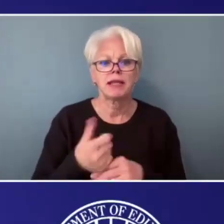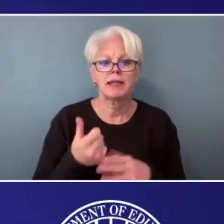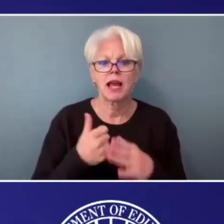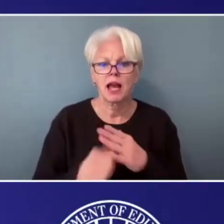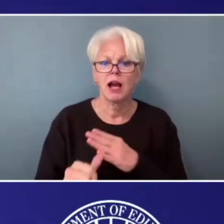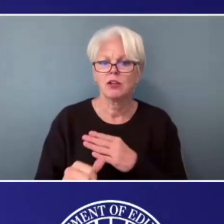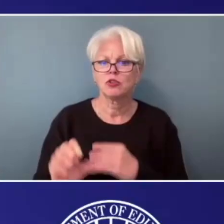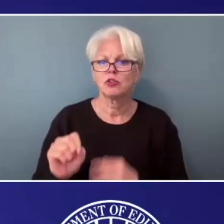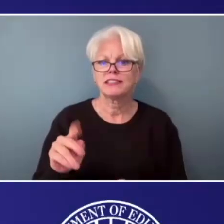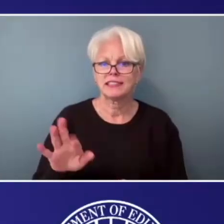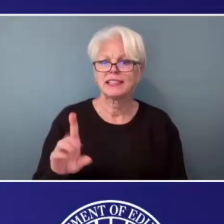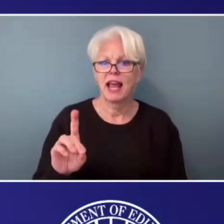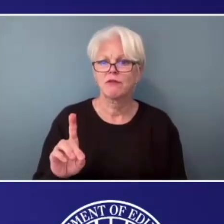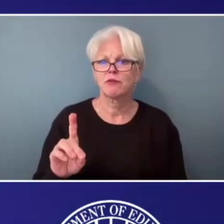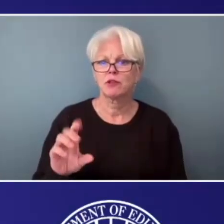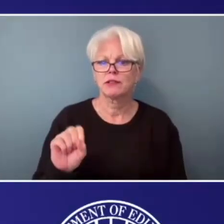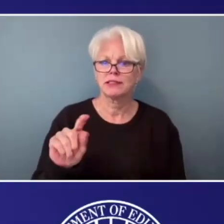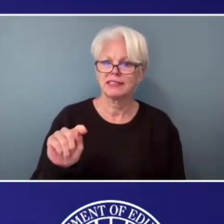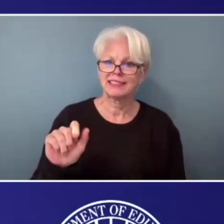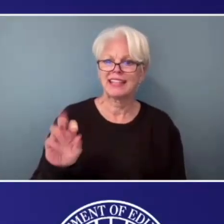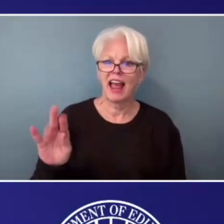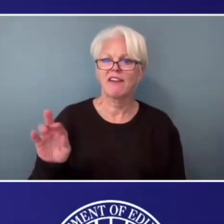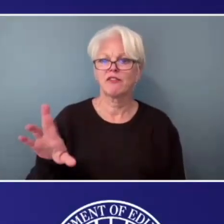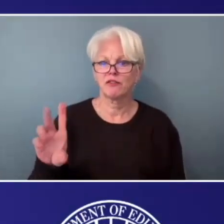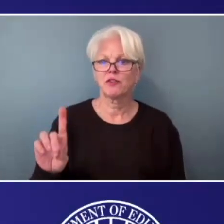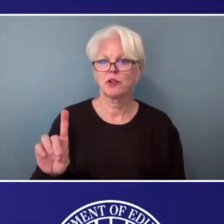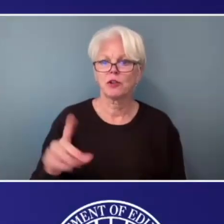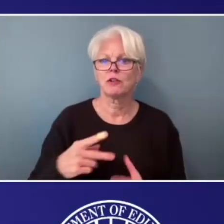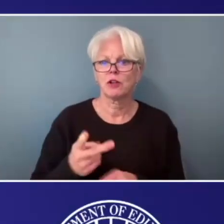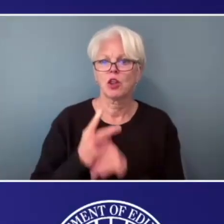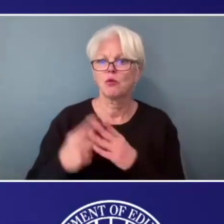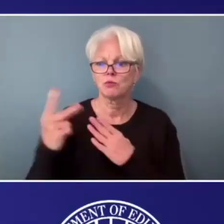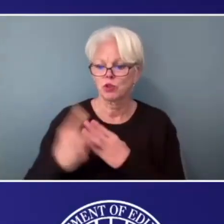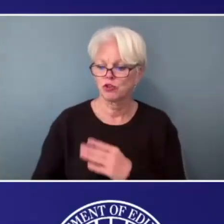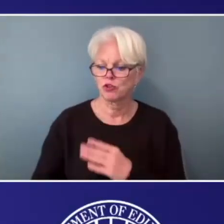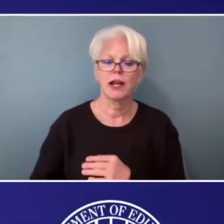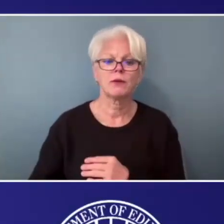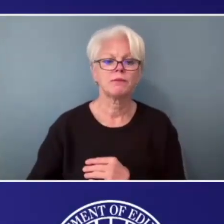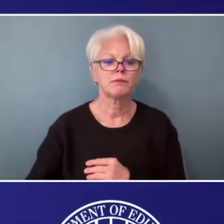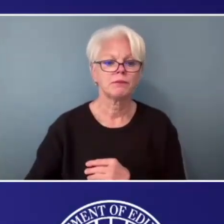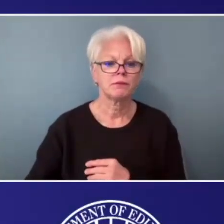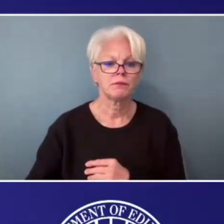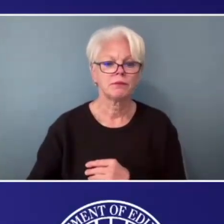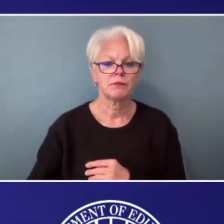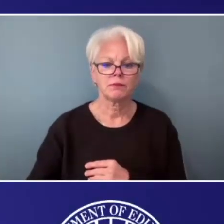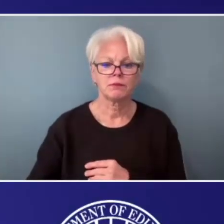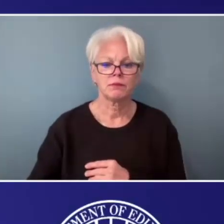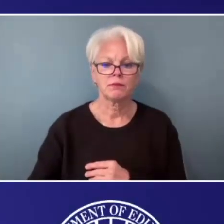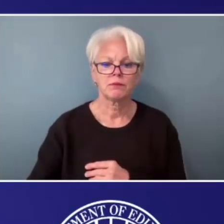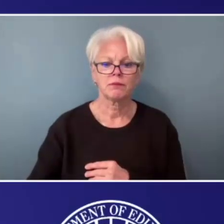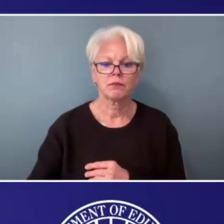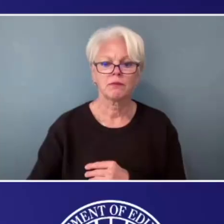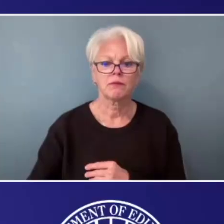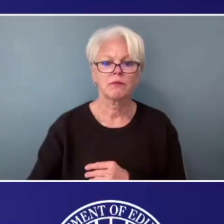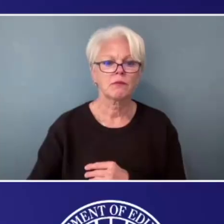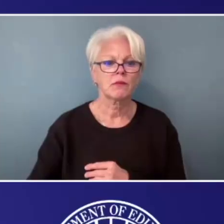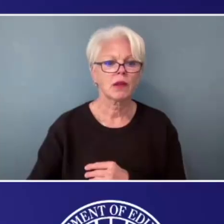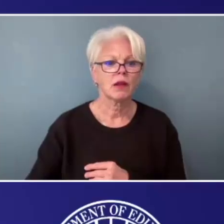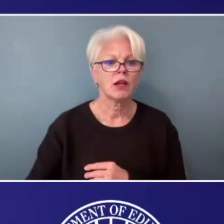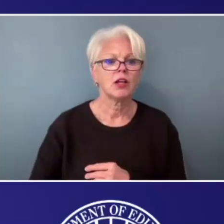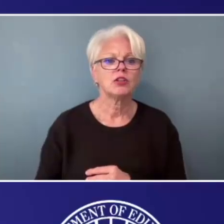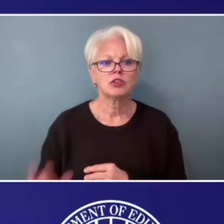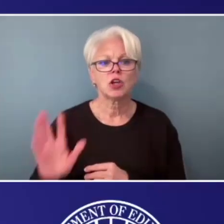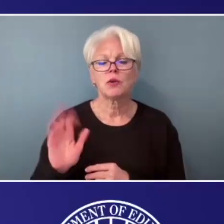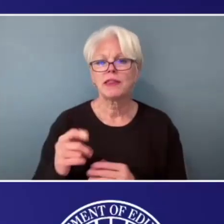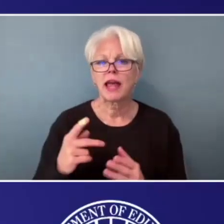Program. And so that practice had continued